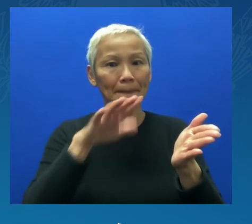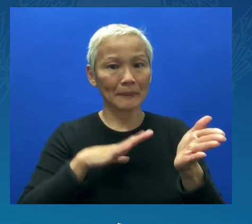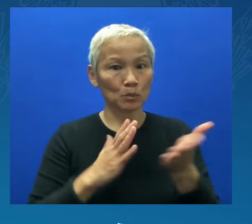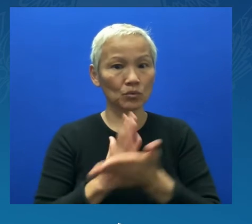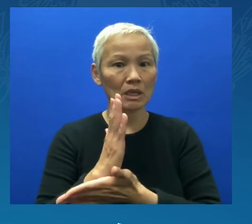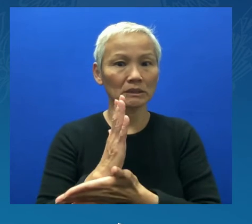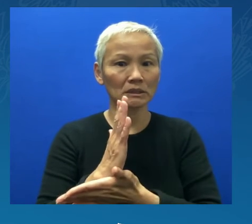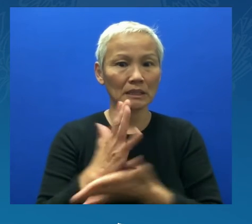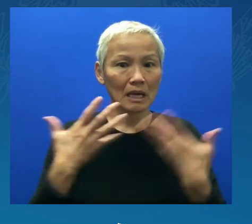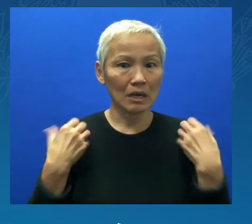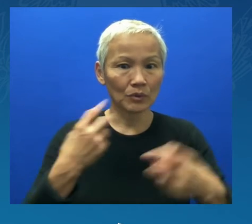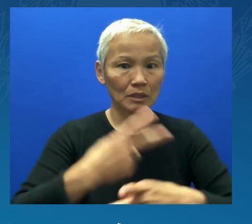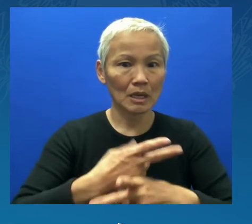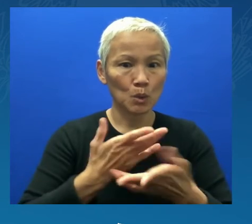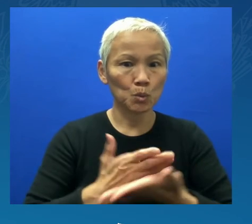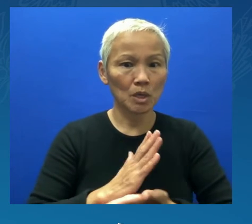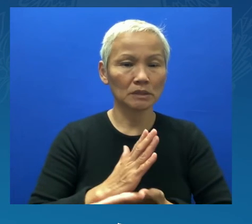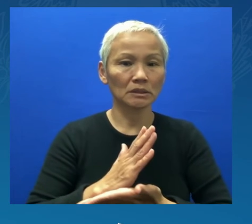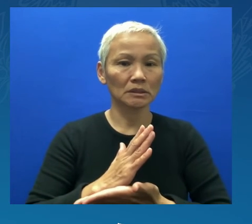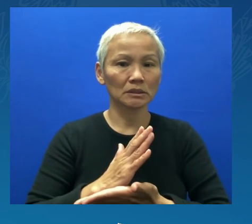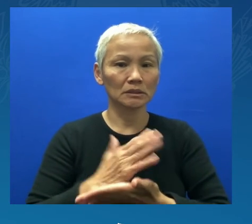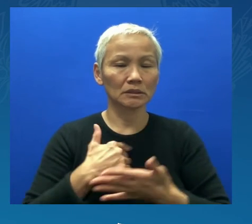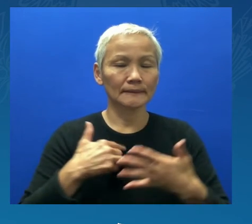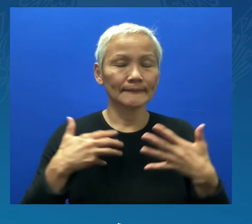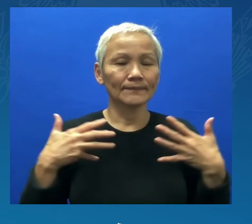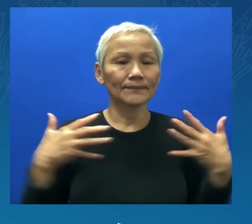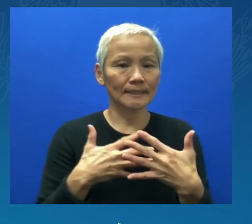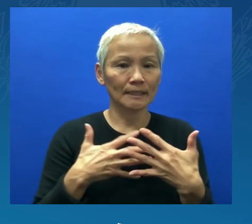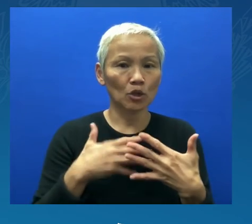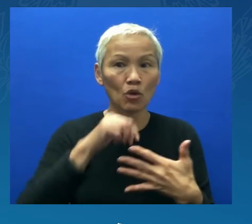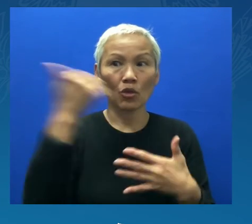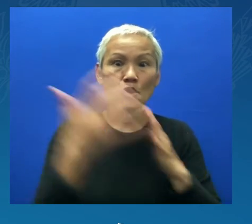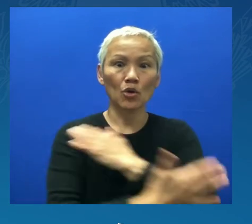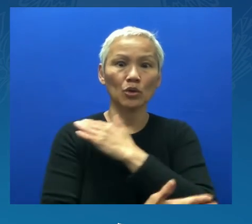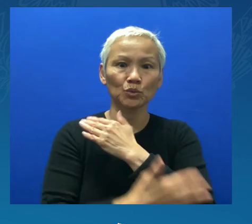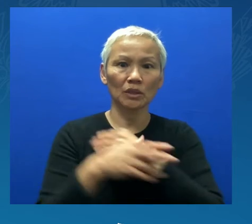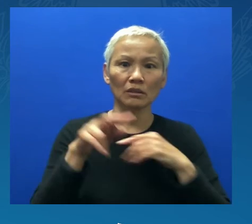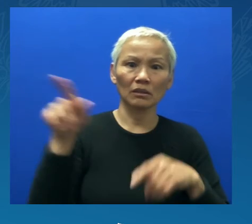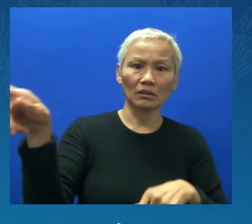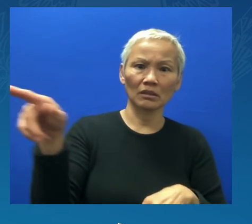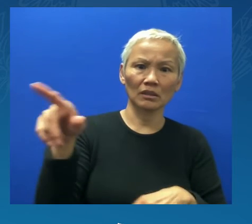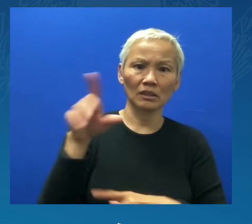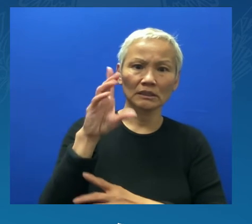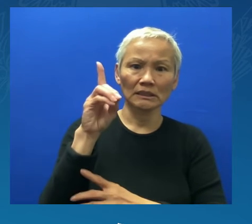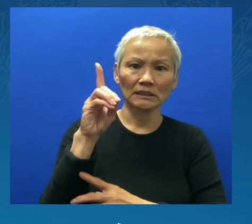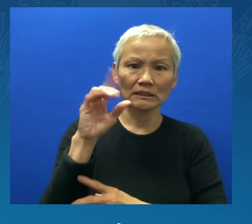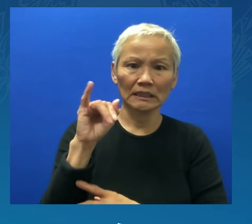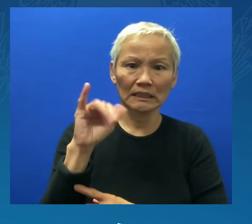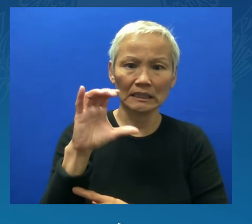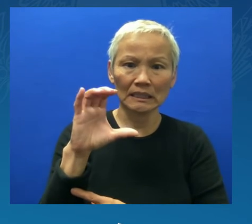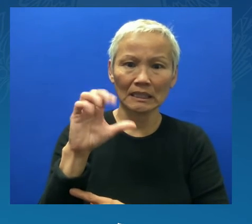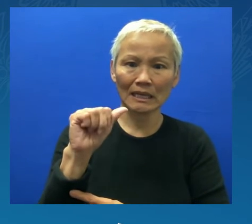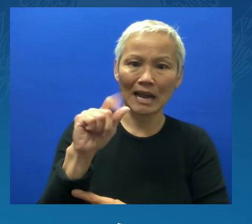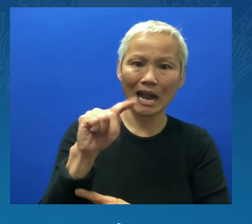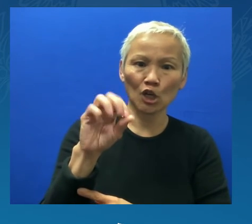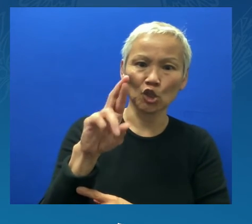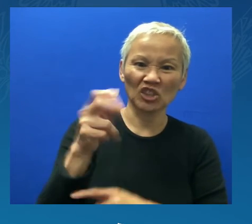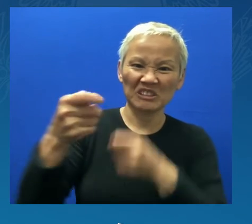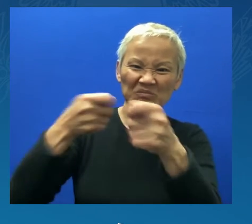will then say to their people who are fighting for rights, "You want to hold out America as the example?